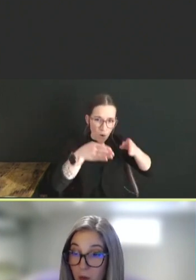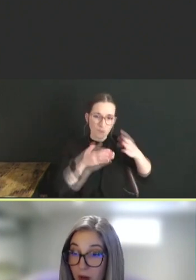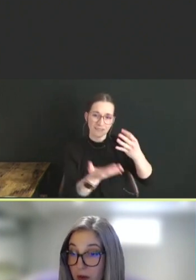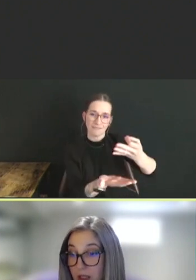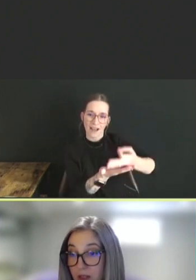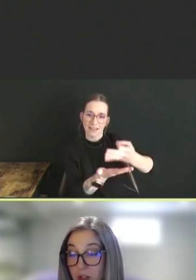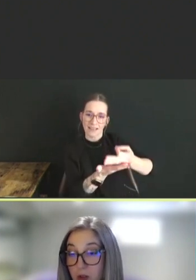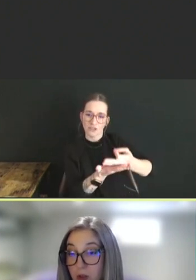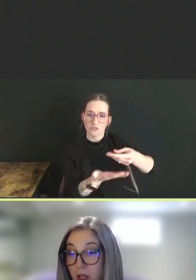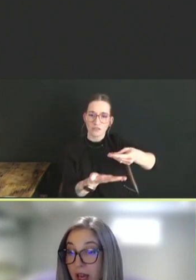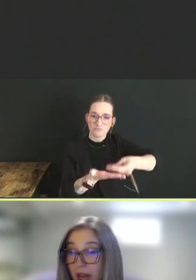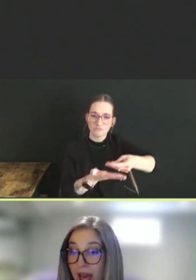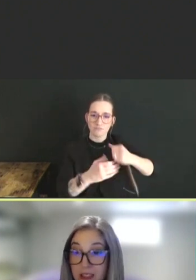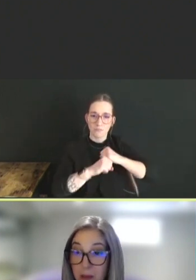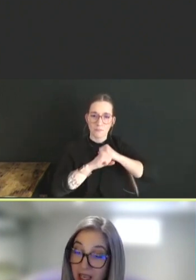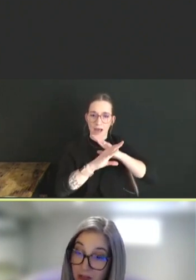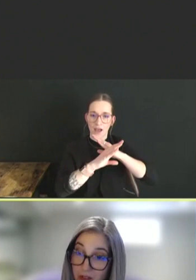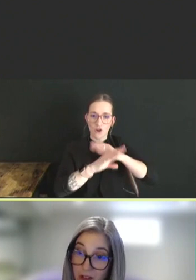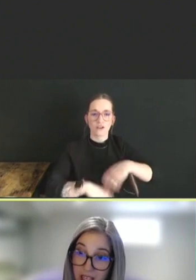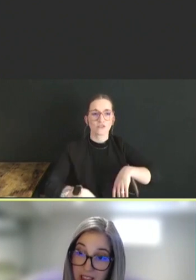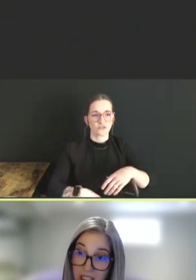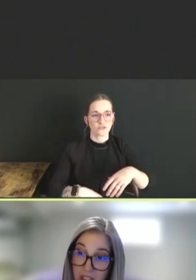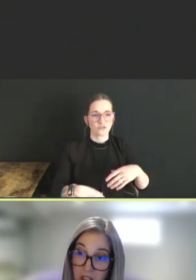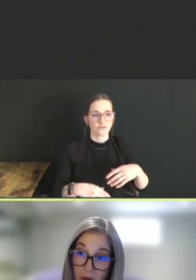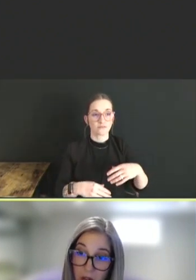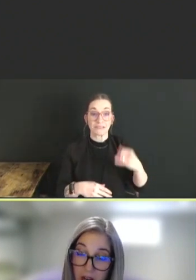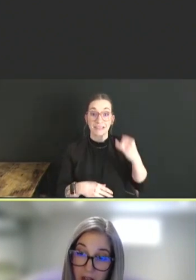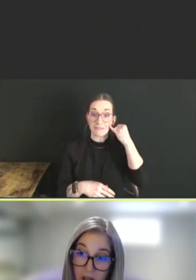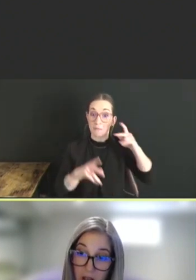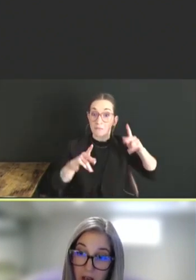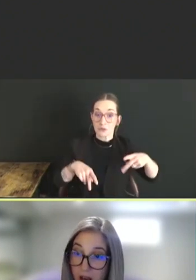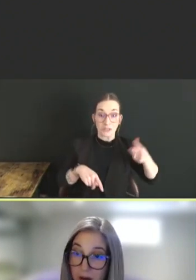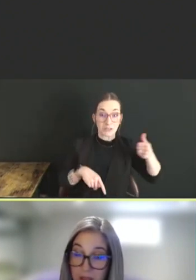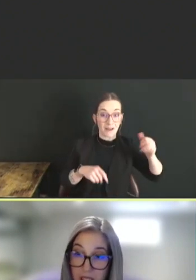whether an individual has to pay for a vaccination or not.